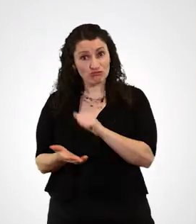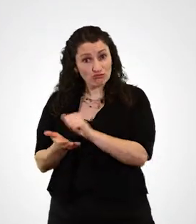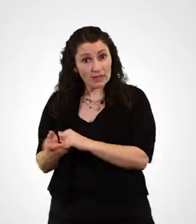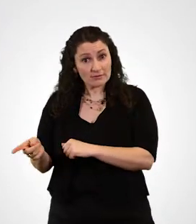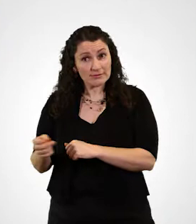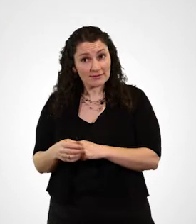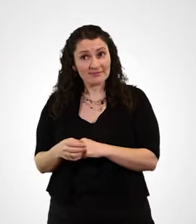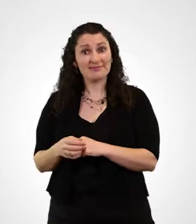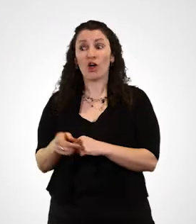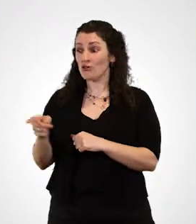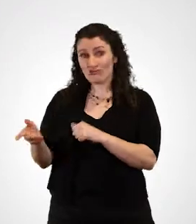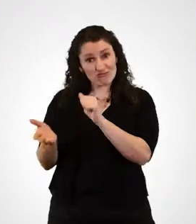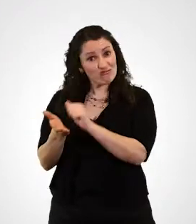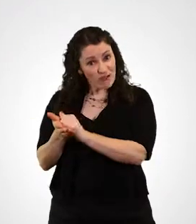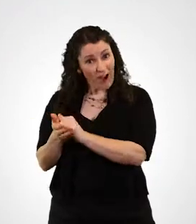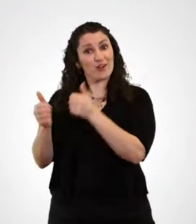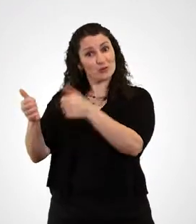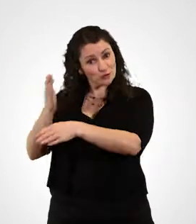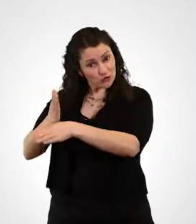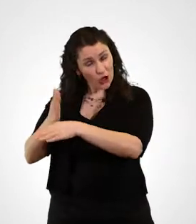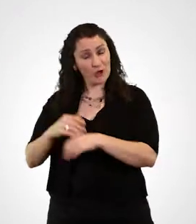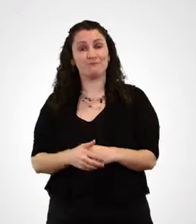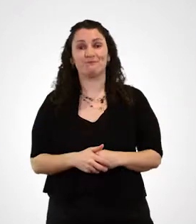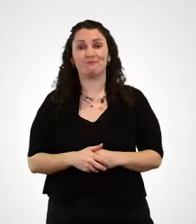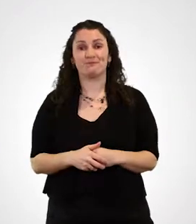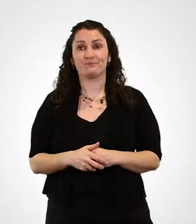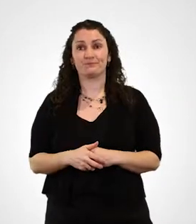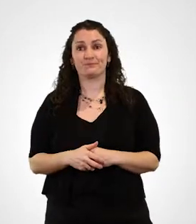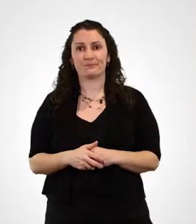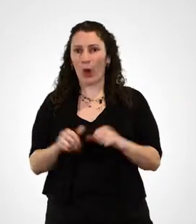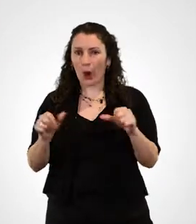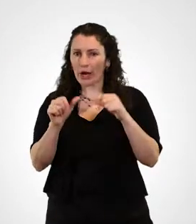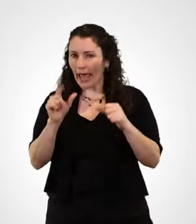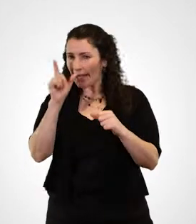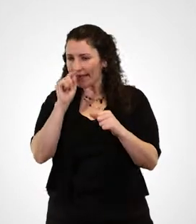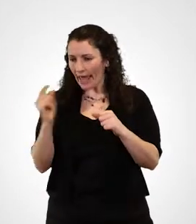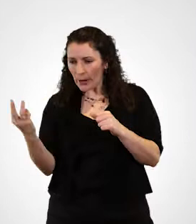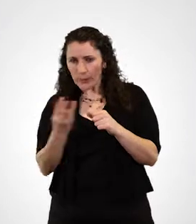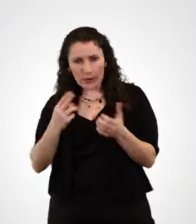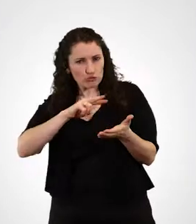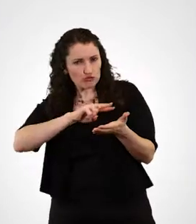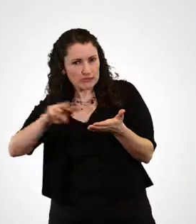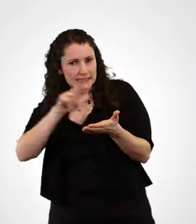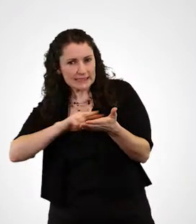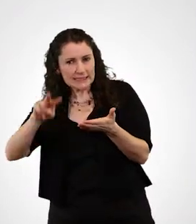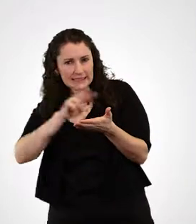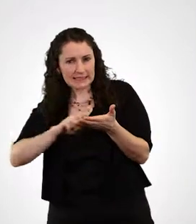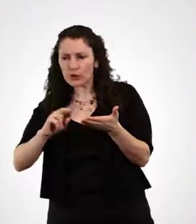Yeah, he's right. Good job. Let's see if we can read this sentence. Who wants to try first? CHILD: Me.